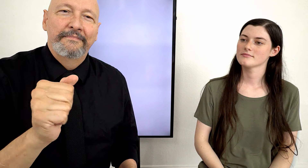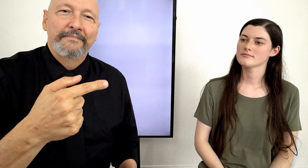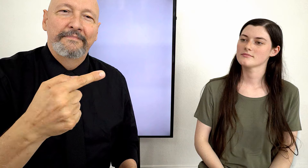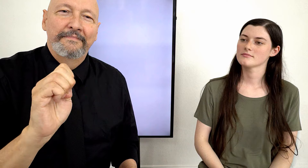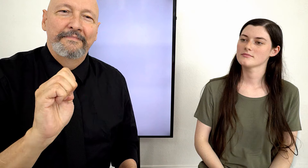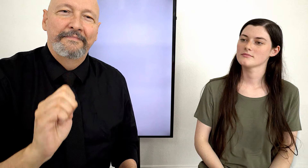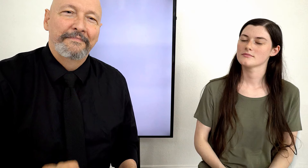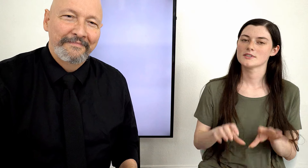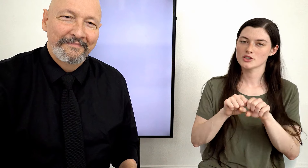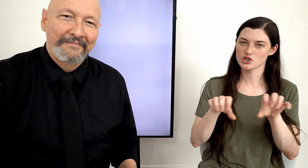sausage